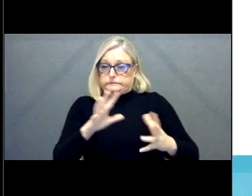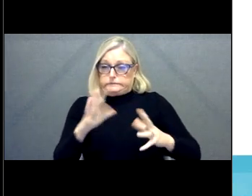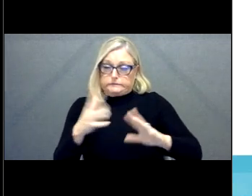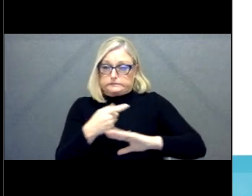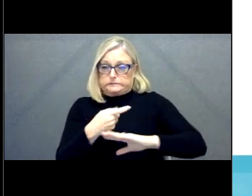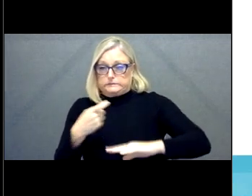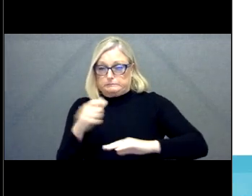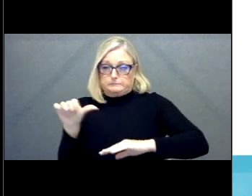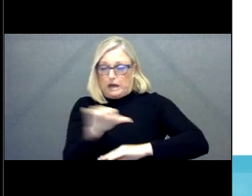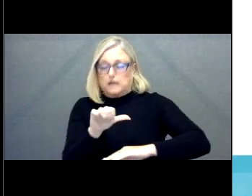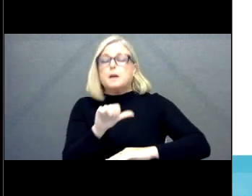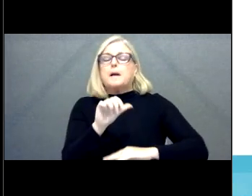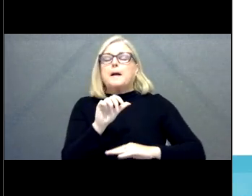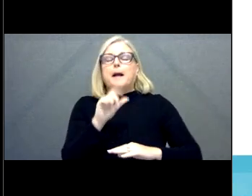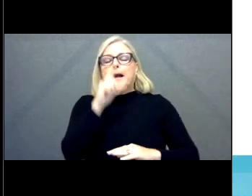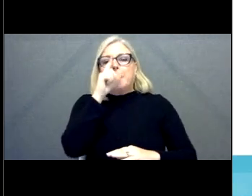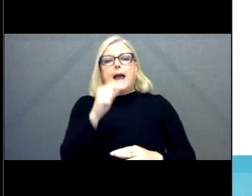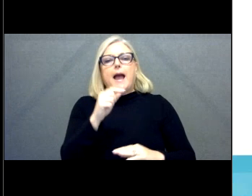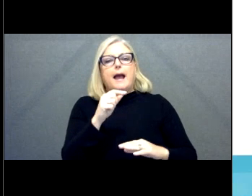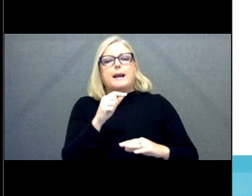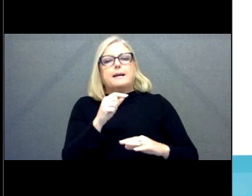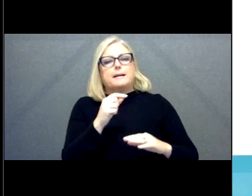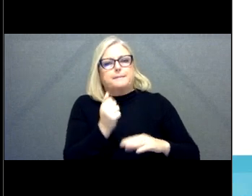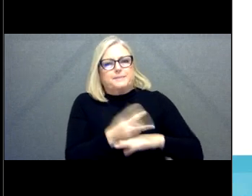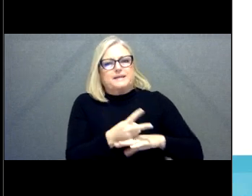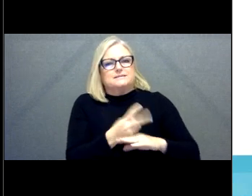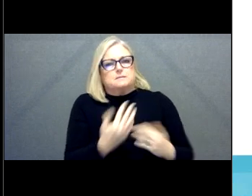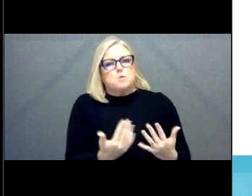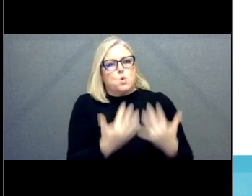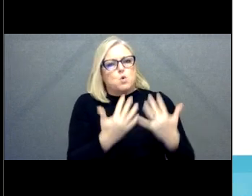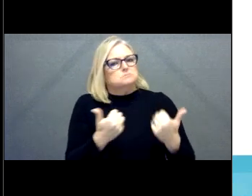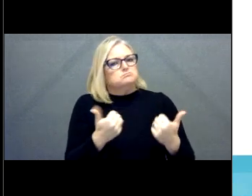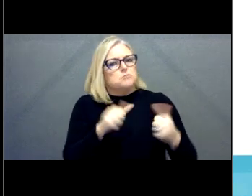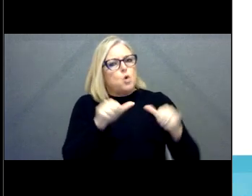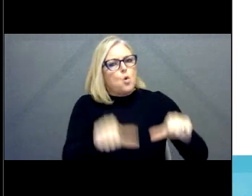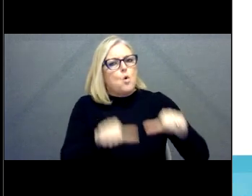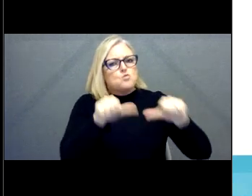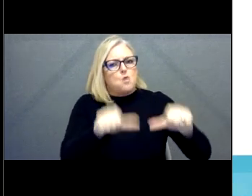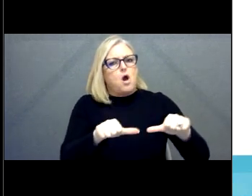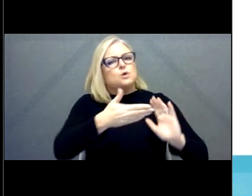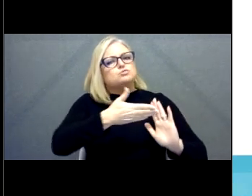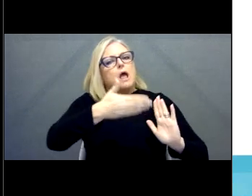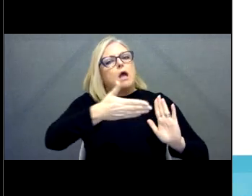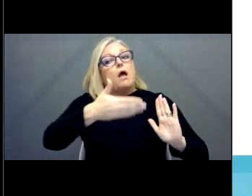the course of two or three weeks so that really is that opportunity for the teams for the participant